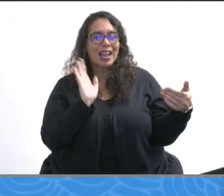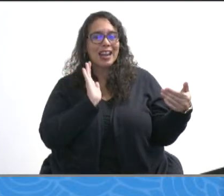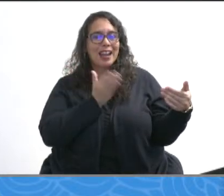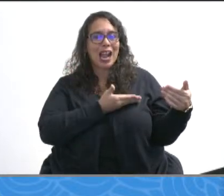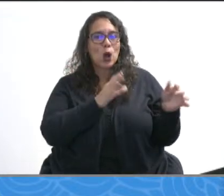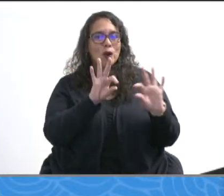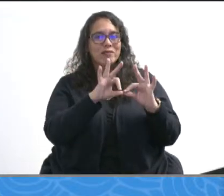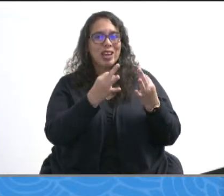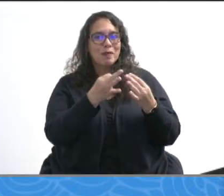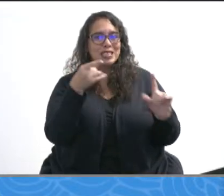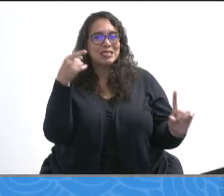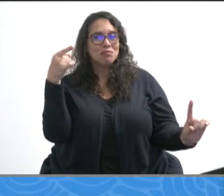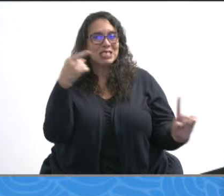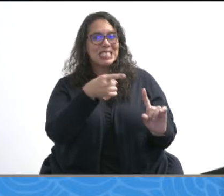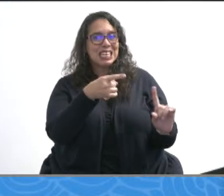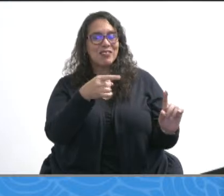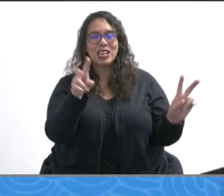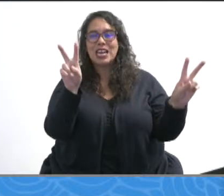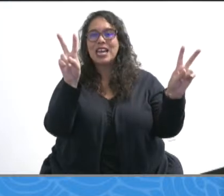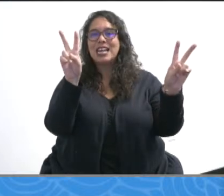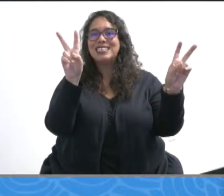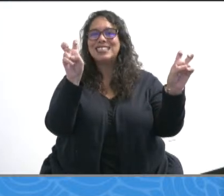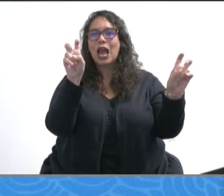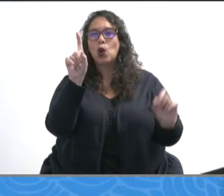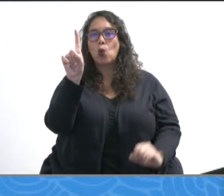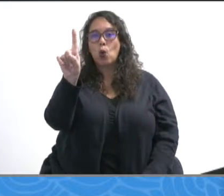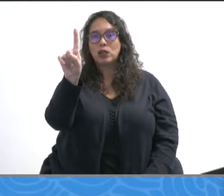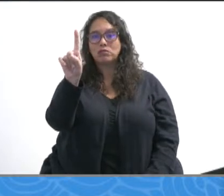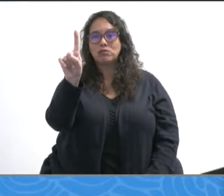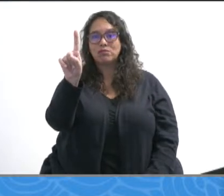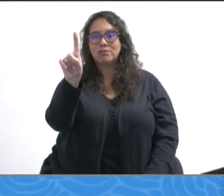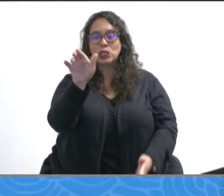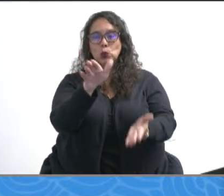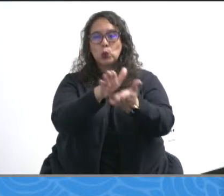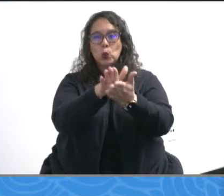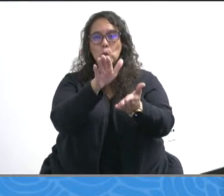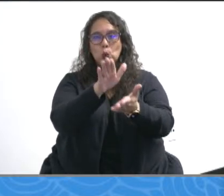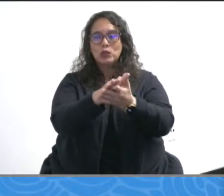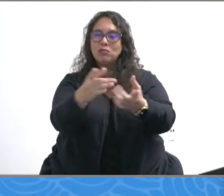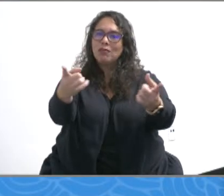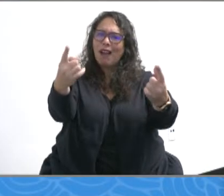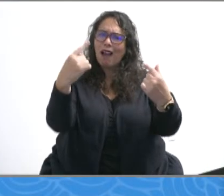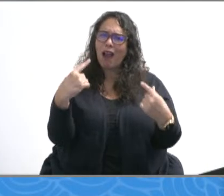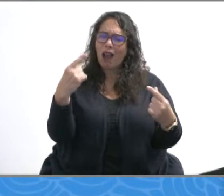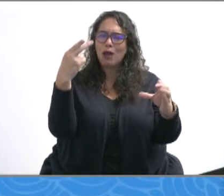specific to our Title I schools, that you come and they at you join us monthly